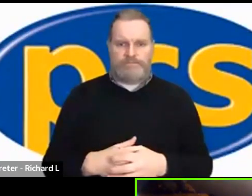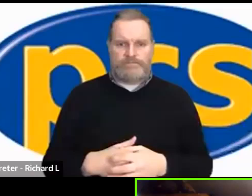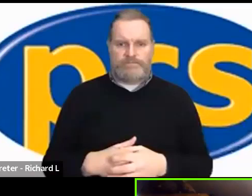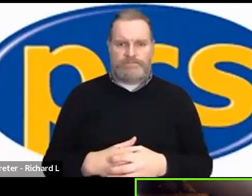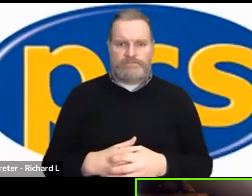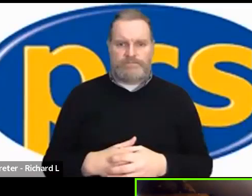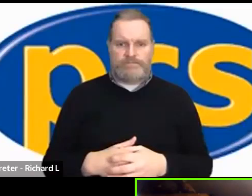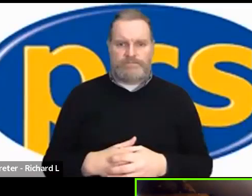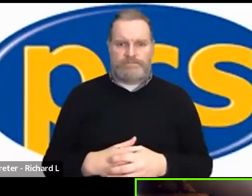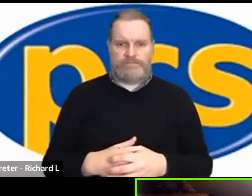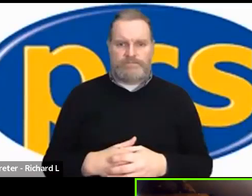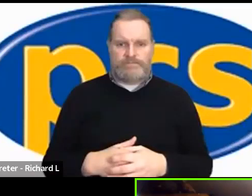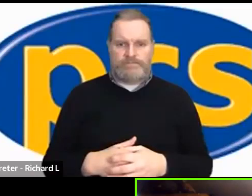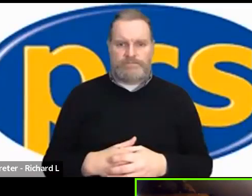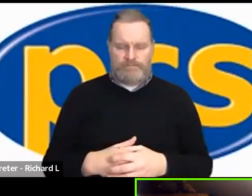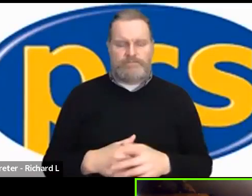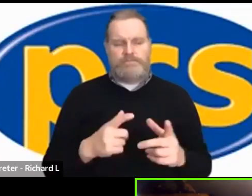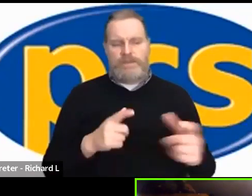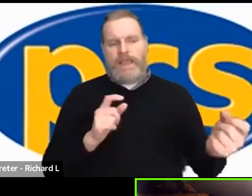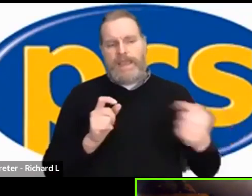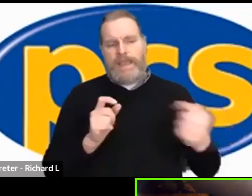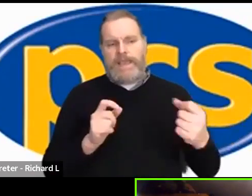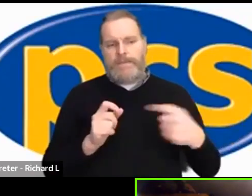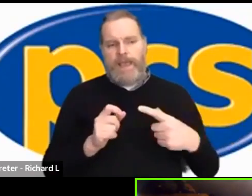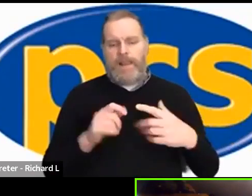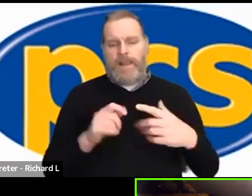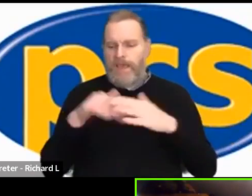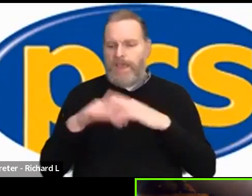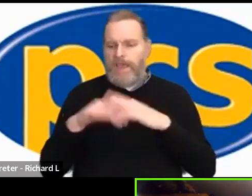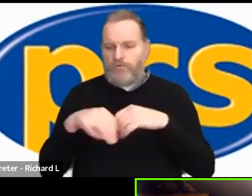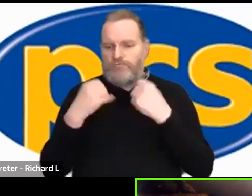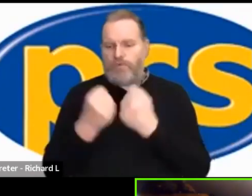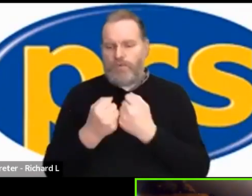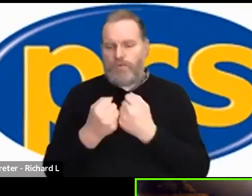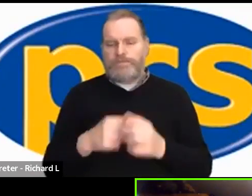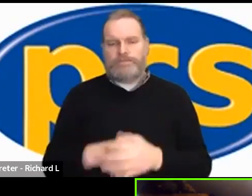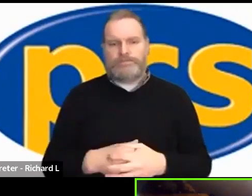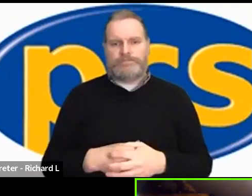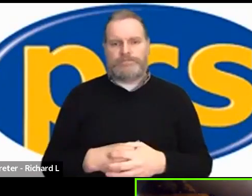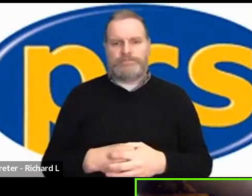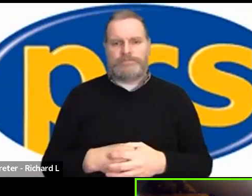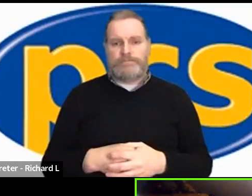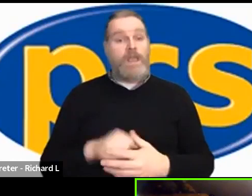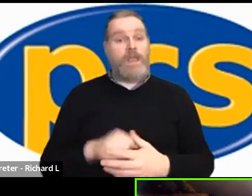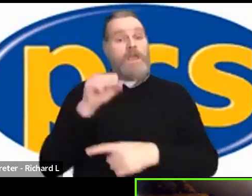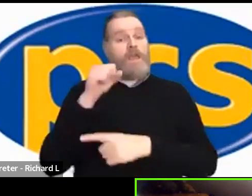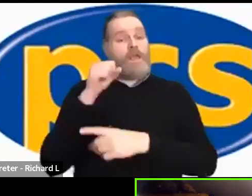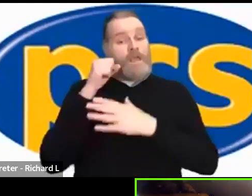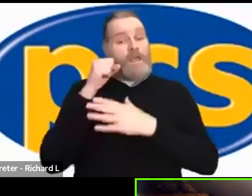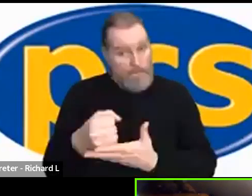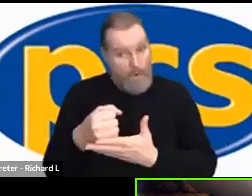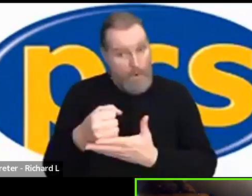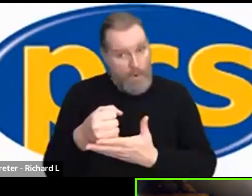But this is obviously a Pcs. Pcs wide. Facebook Pcs wide Facebook Pcs wide Facebook live. So we would ask if you don't d ask ask you to direct them to the group office. solidarity